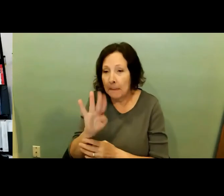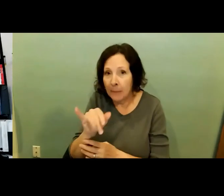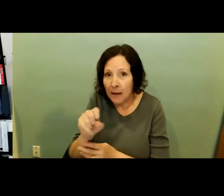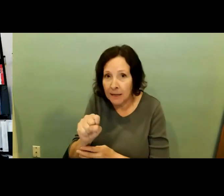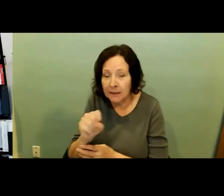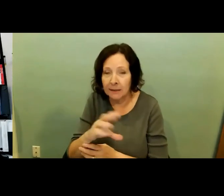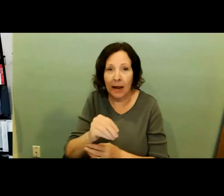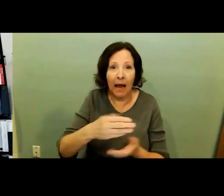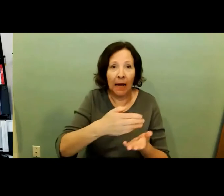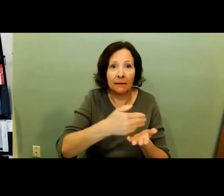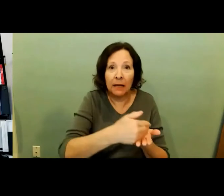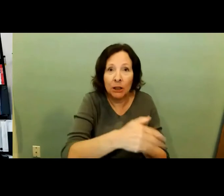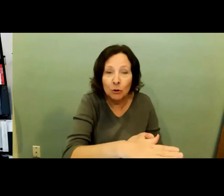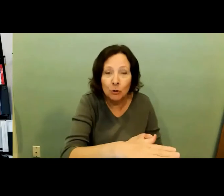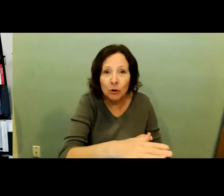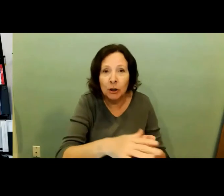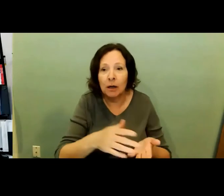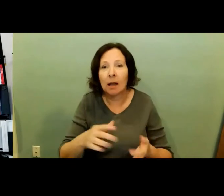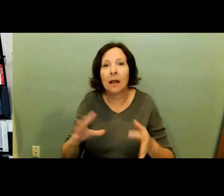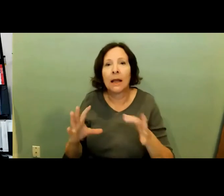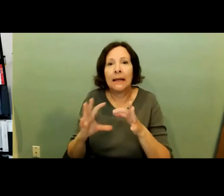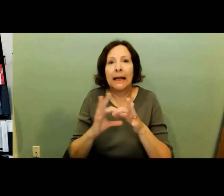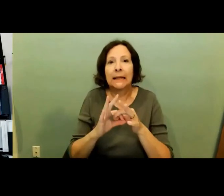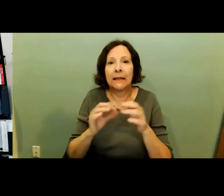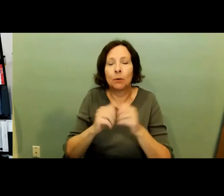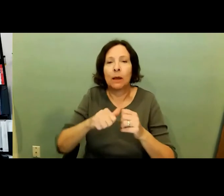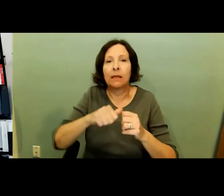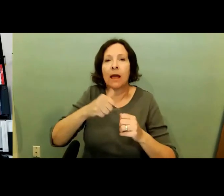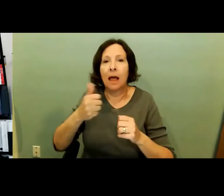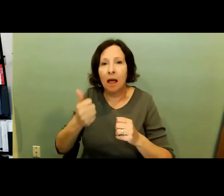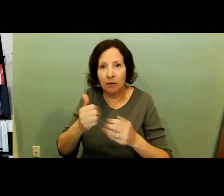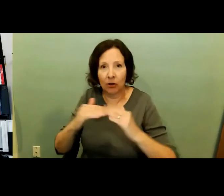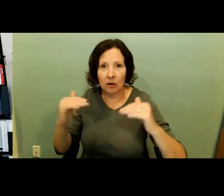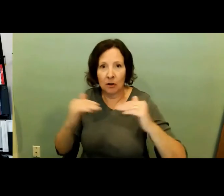helps us understand broader context and dynamics between individual and systemic